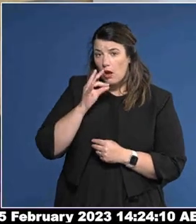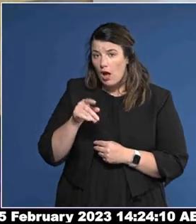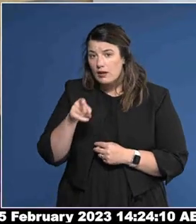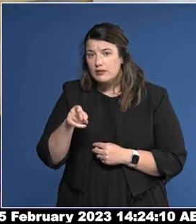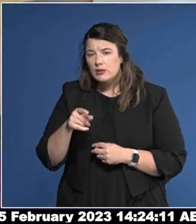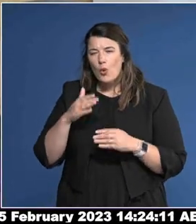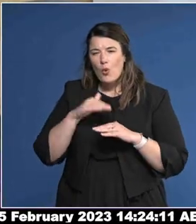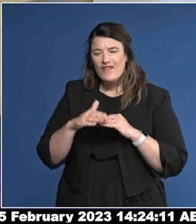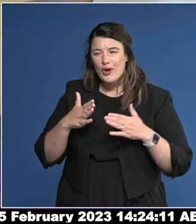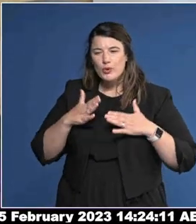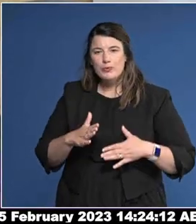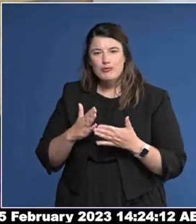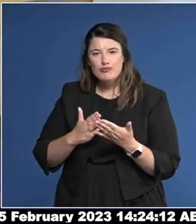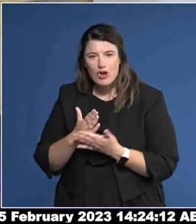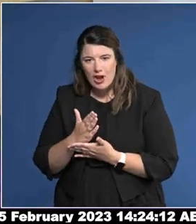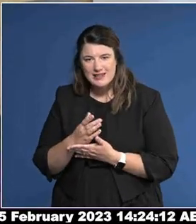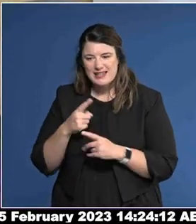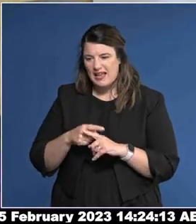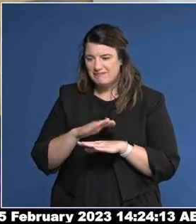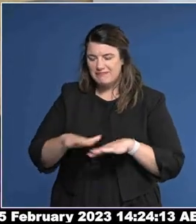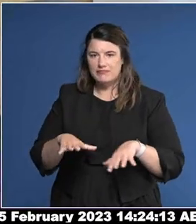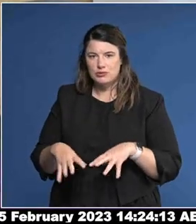the zero tolerance model that is adopted at Melba.